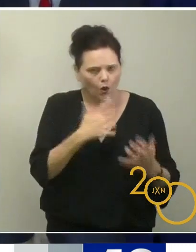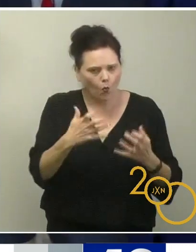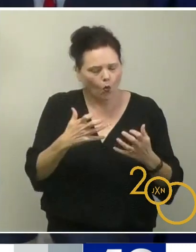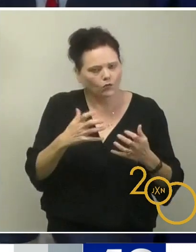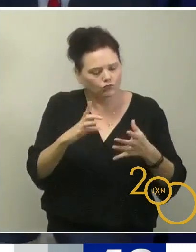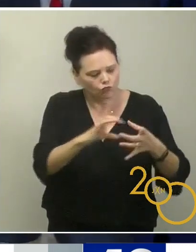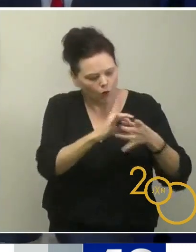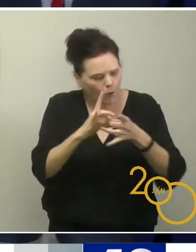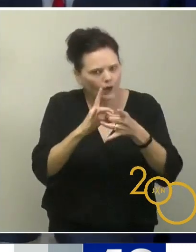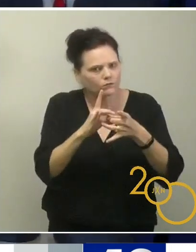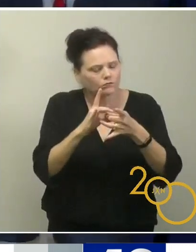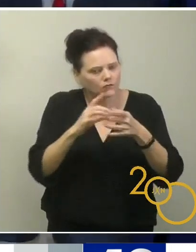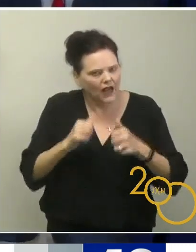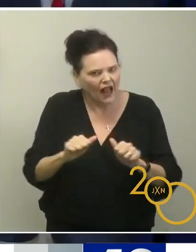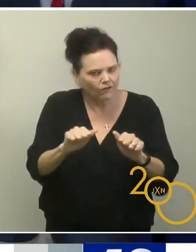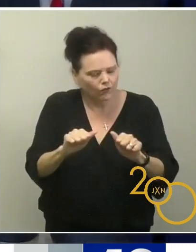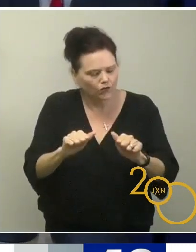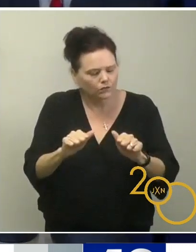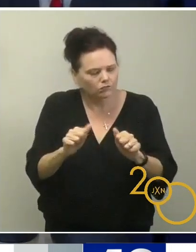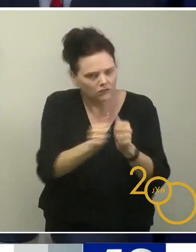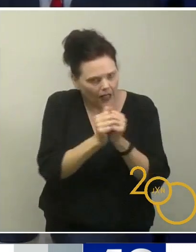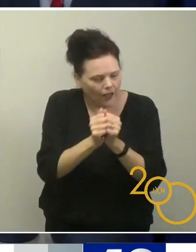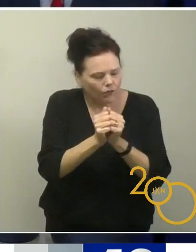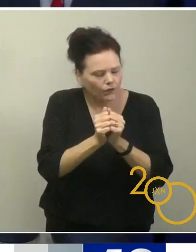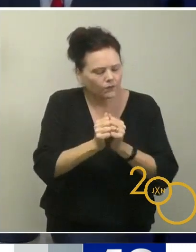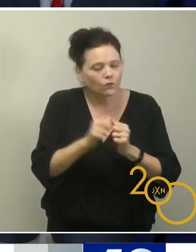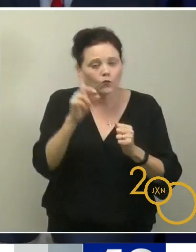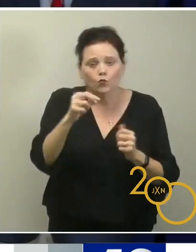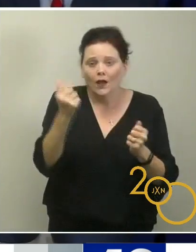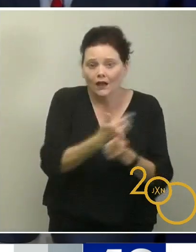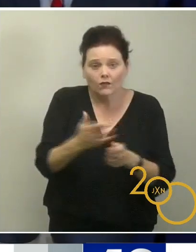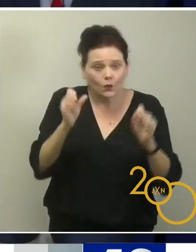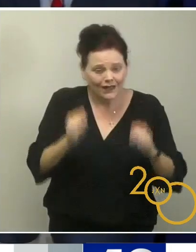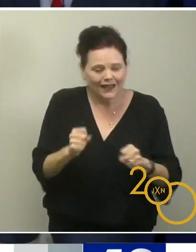THE REASON THAT THE LEADERS BEHIND ME MET WITH THE MAYOR